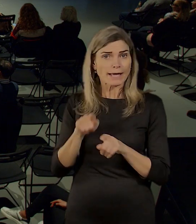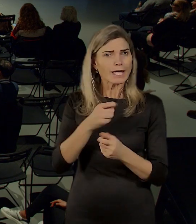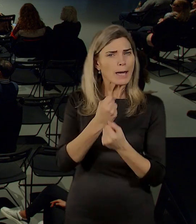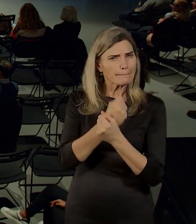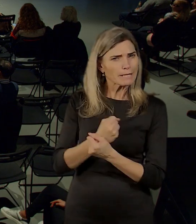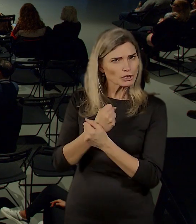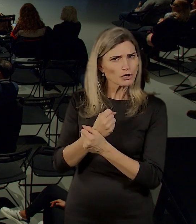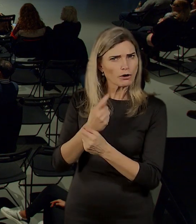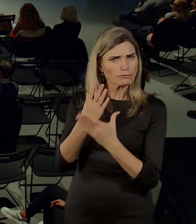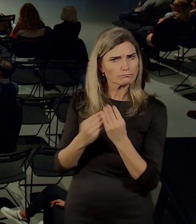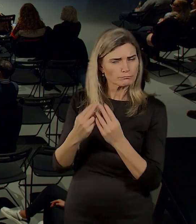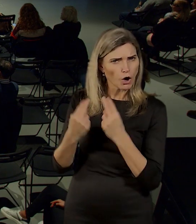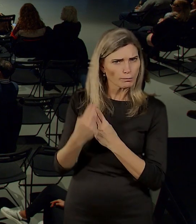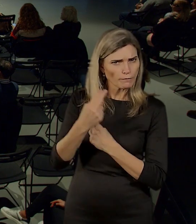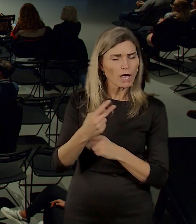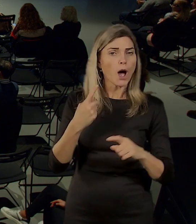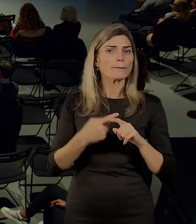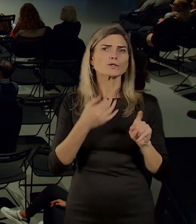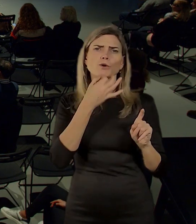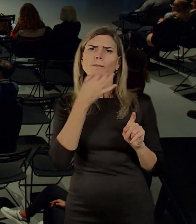I would like to say that we basically